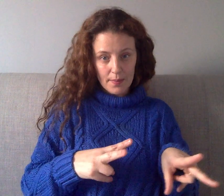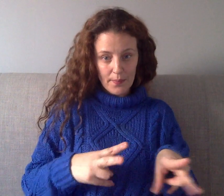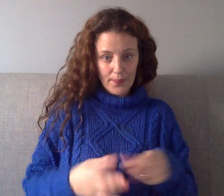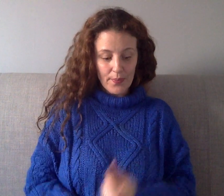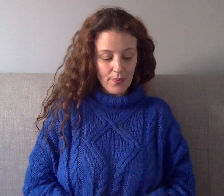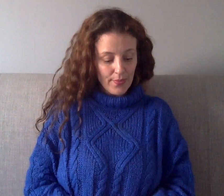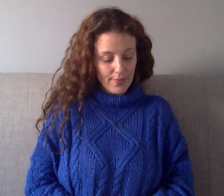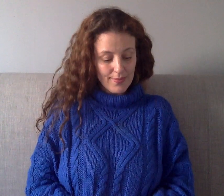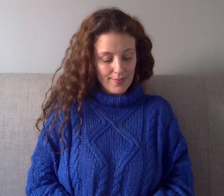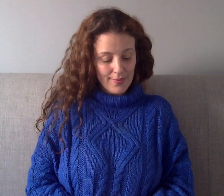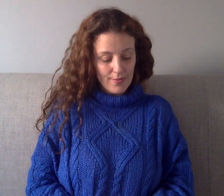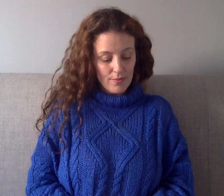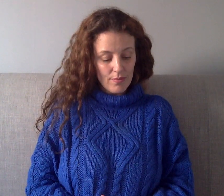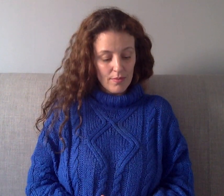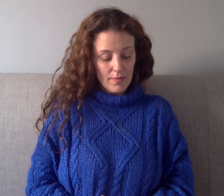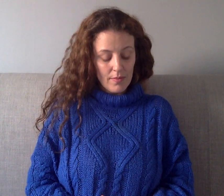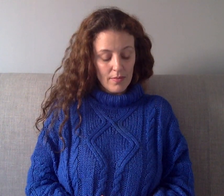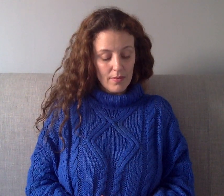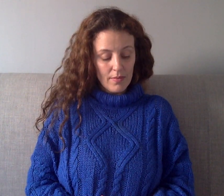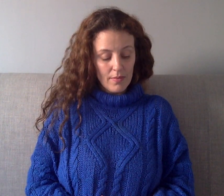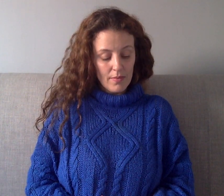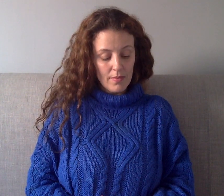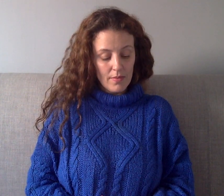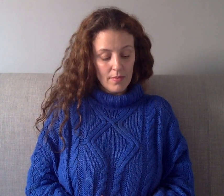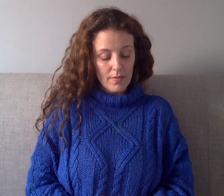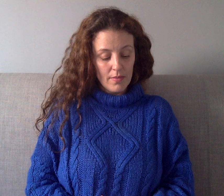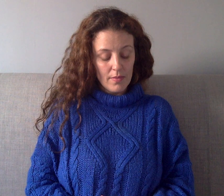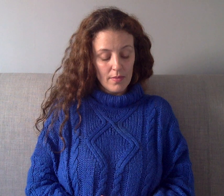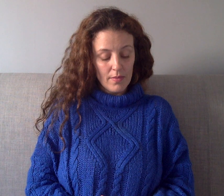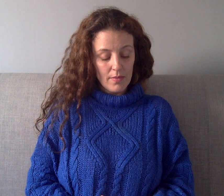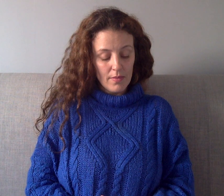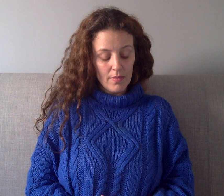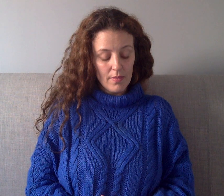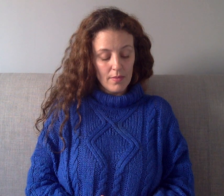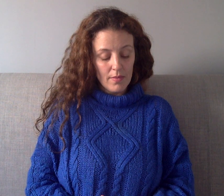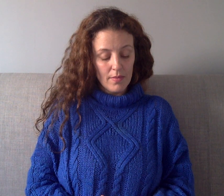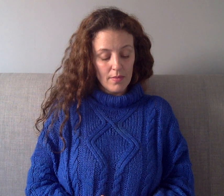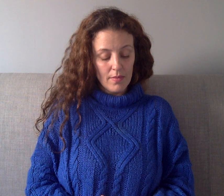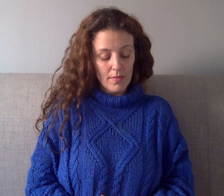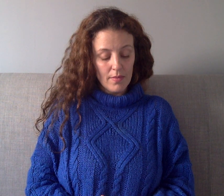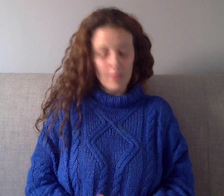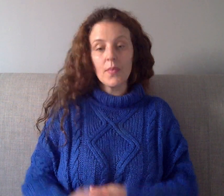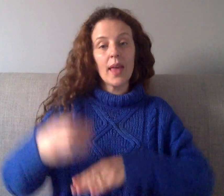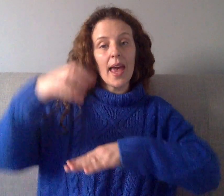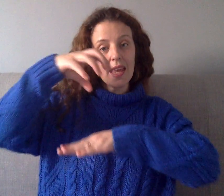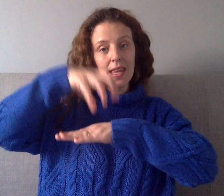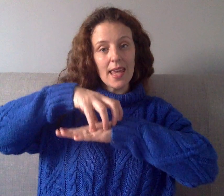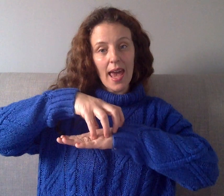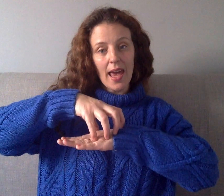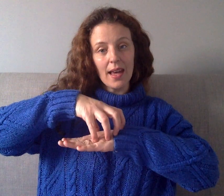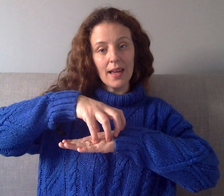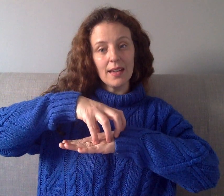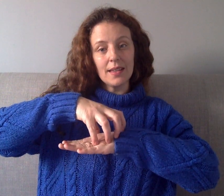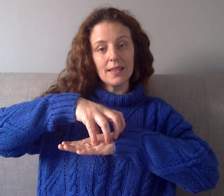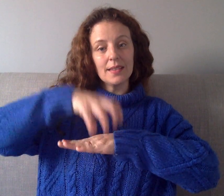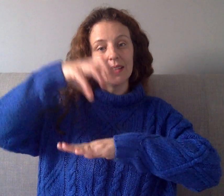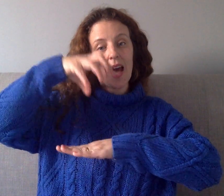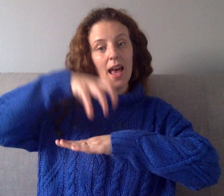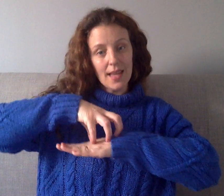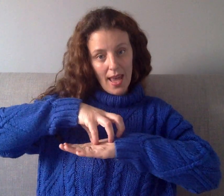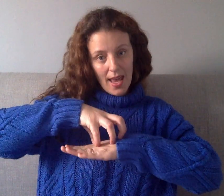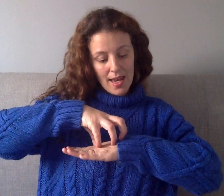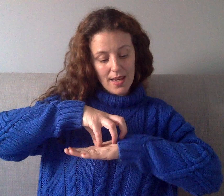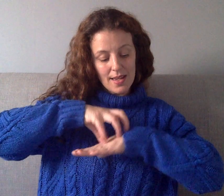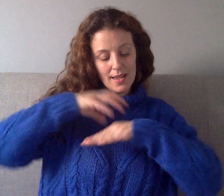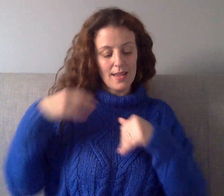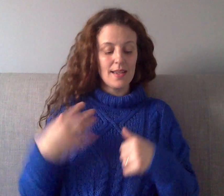CAKE